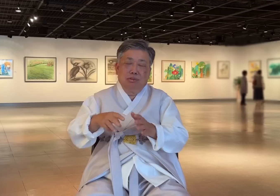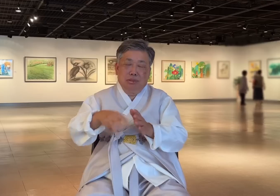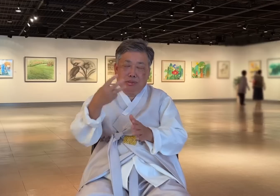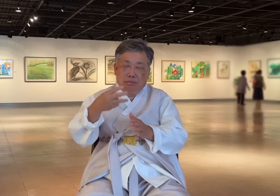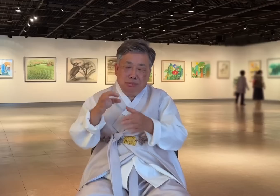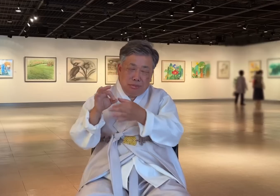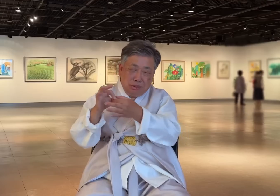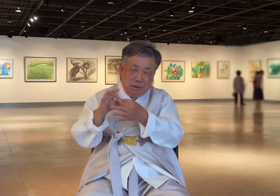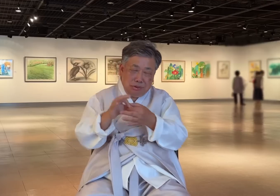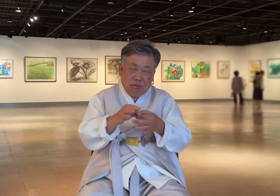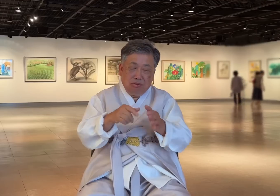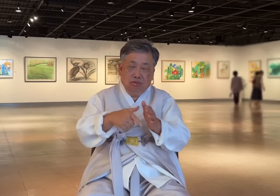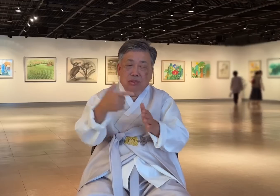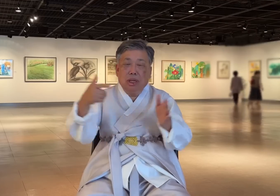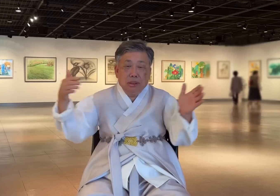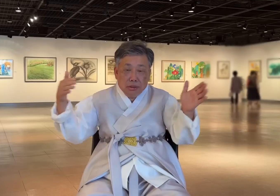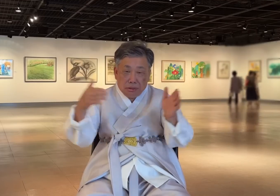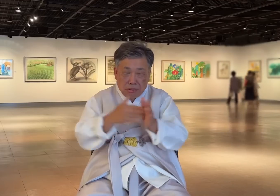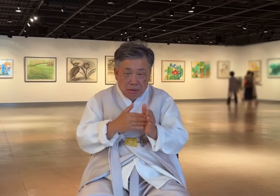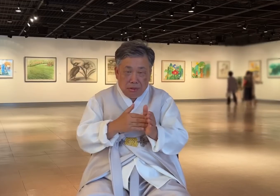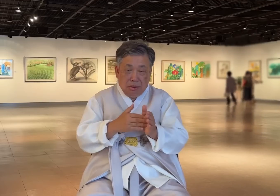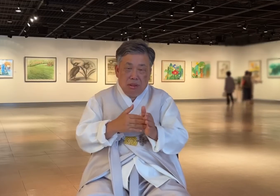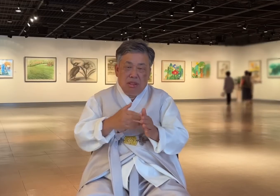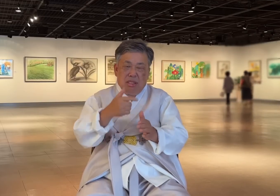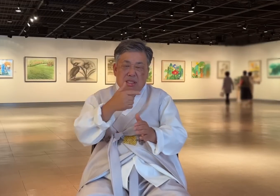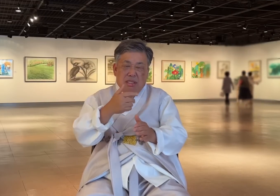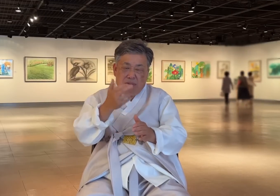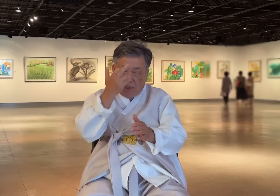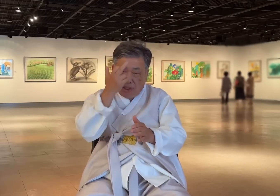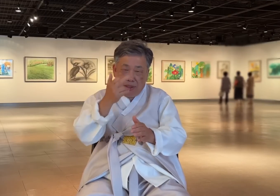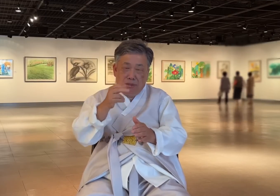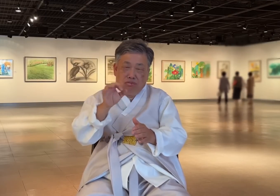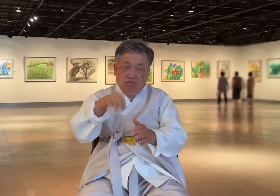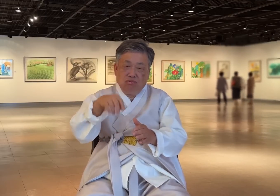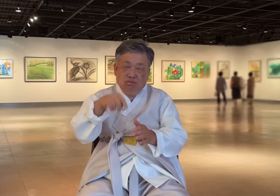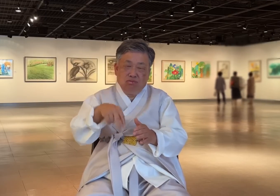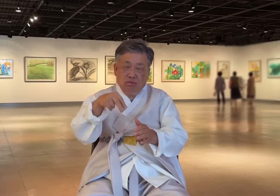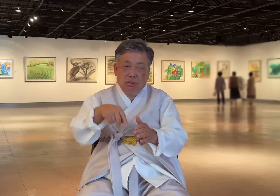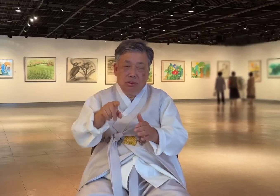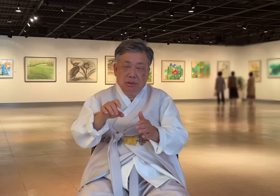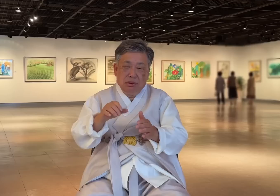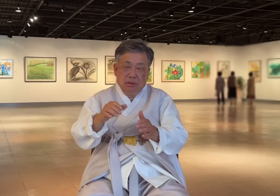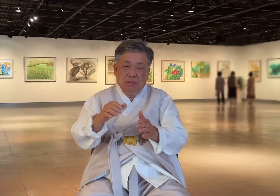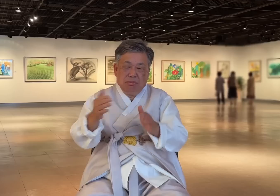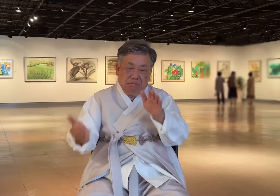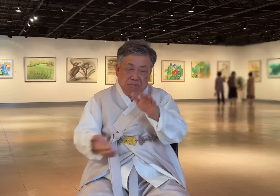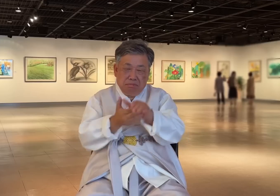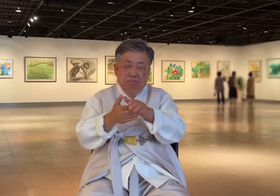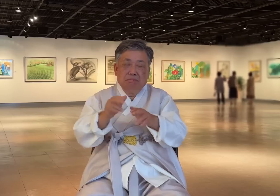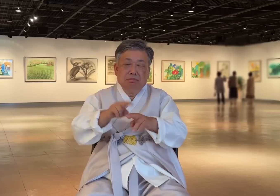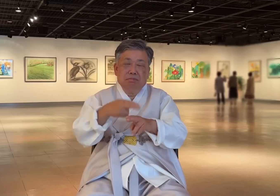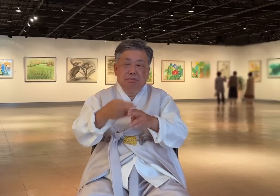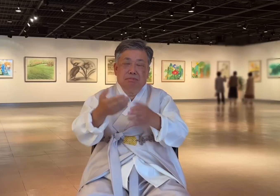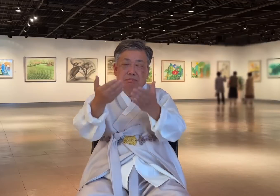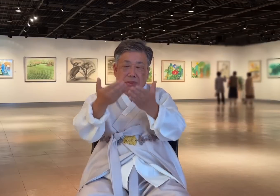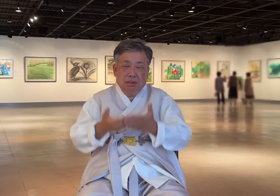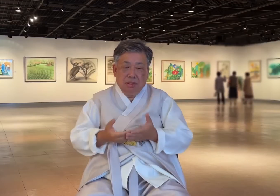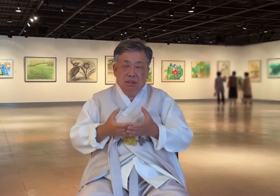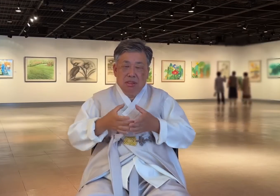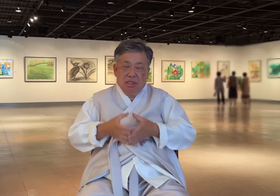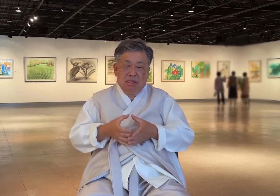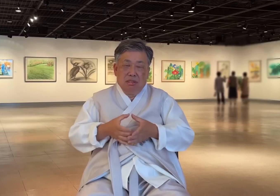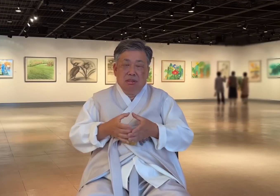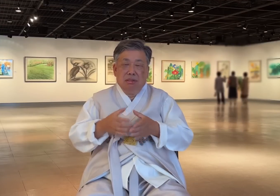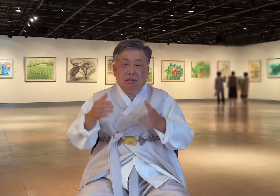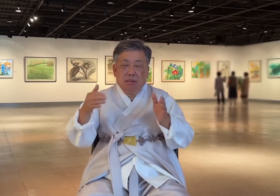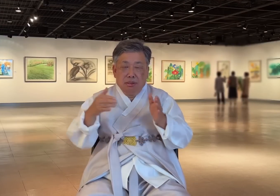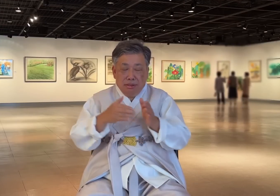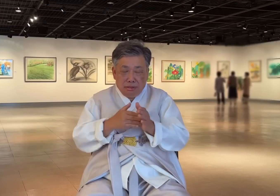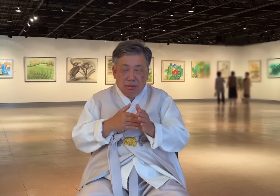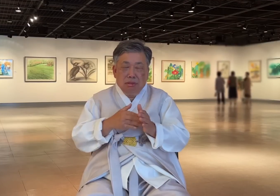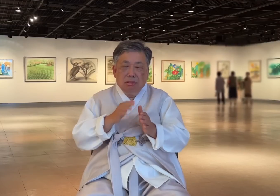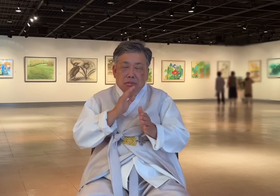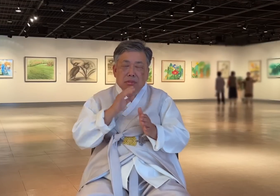received the grand prize every year from the third to the sixth year.